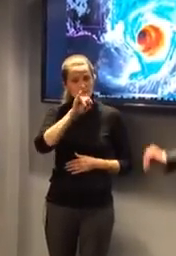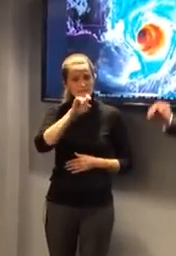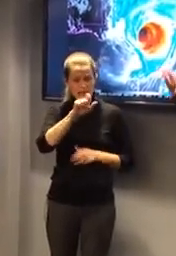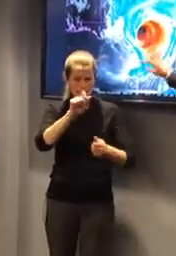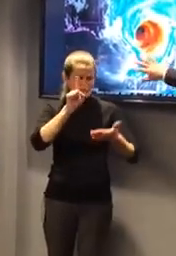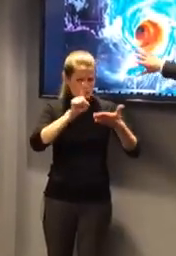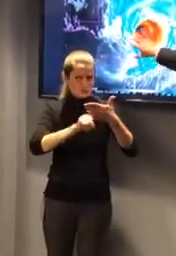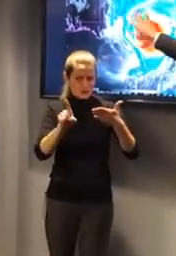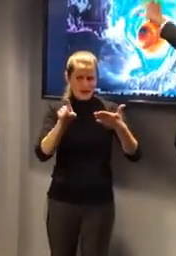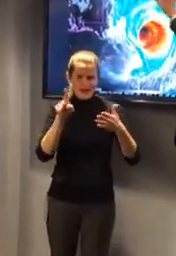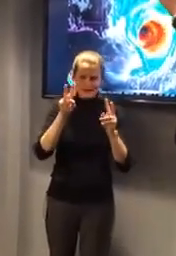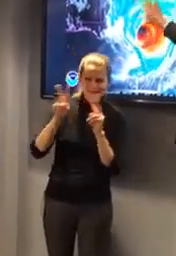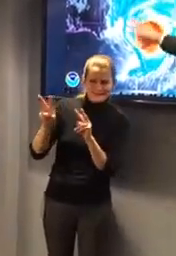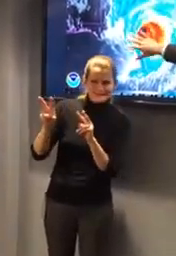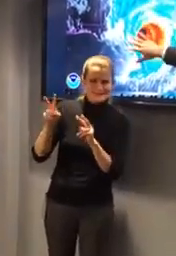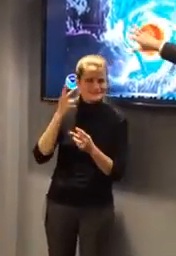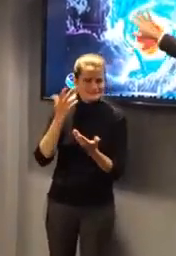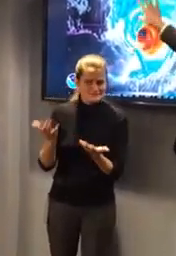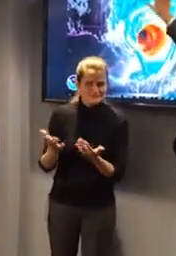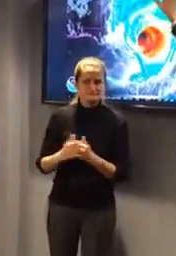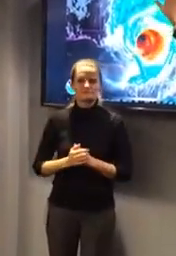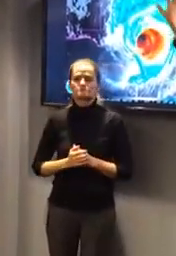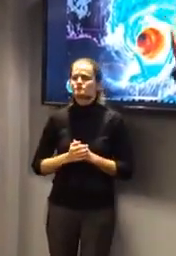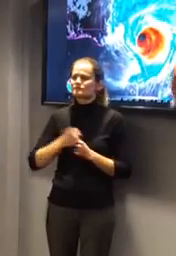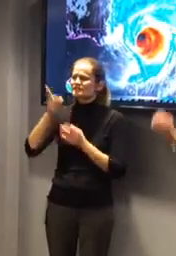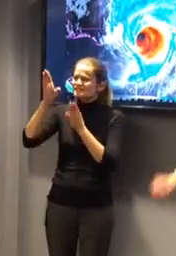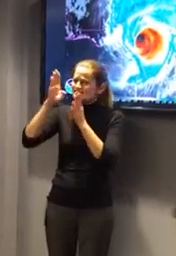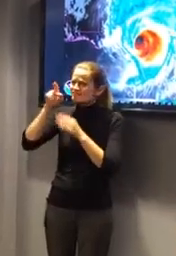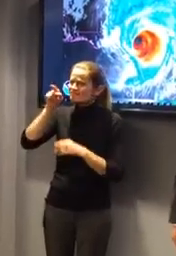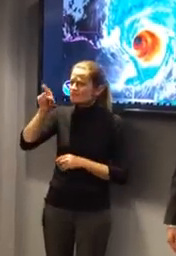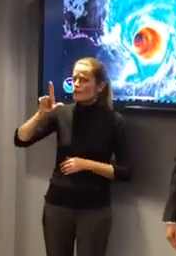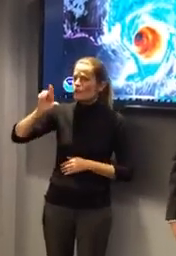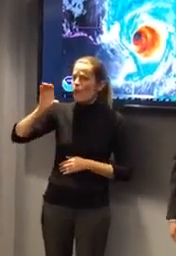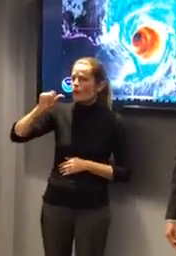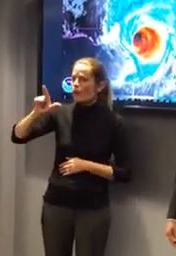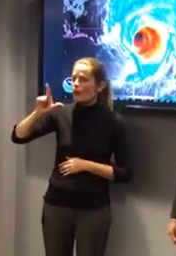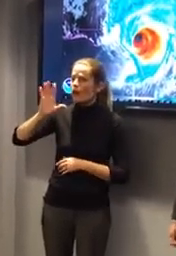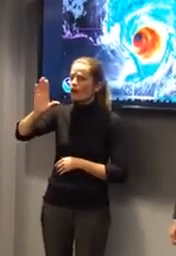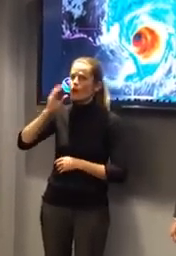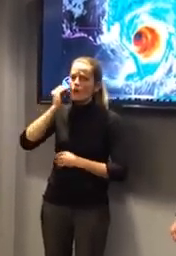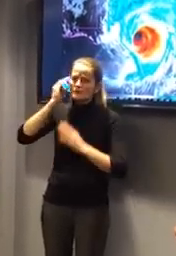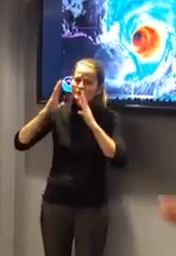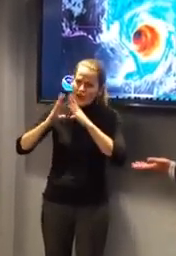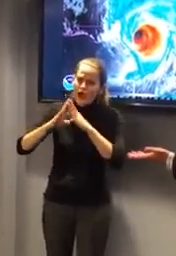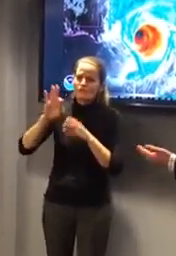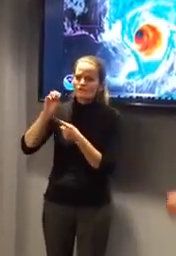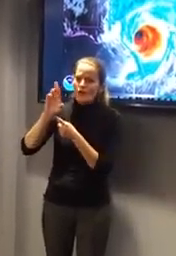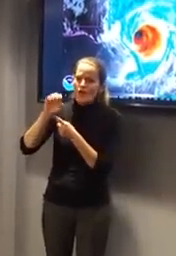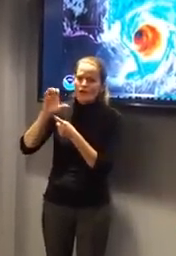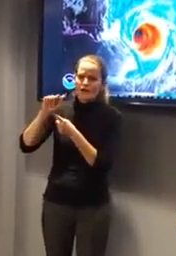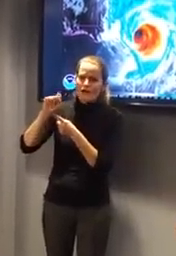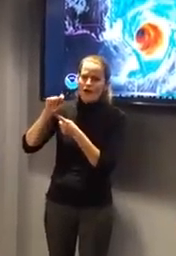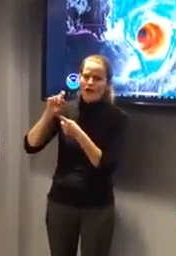We have several offices covering the forecast areas across this region. Stay tuned to your local weather forecaster and your NOAA weather radio as well.